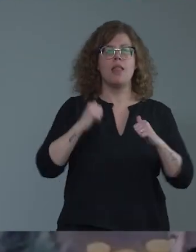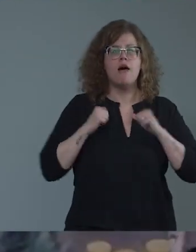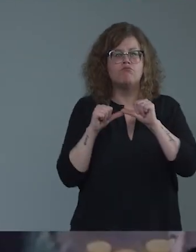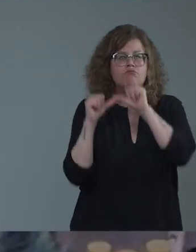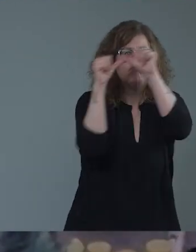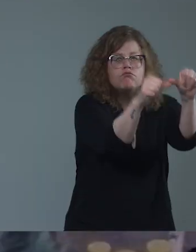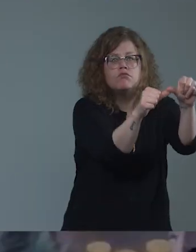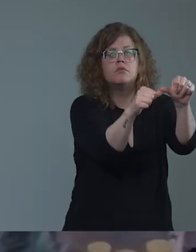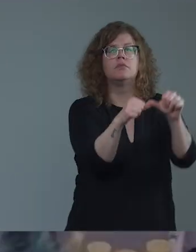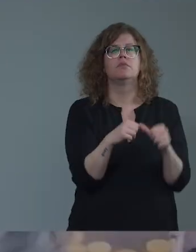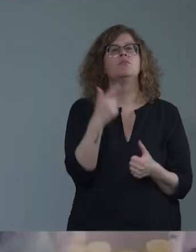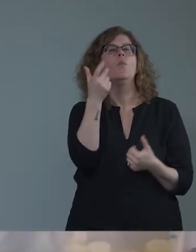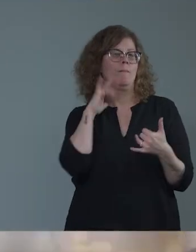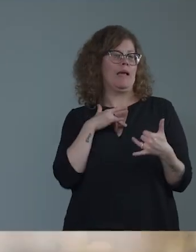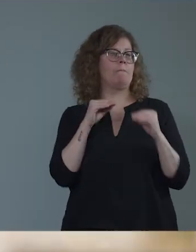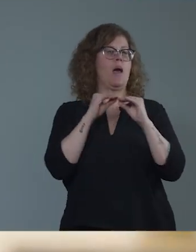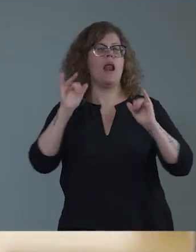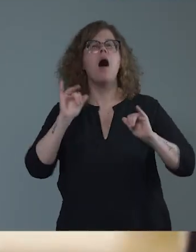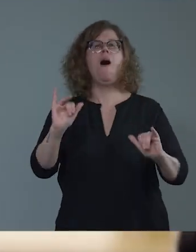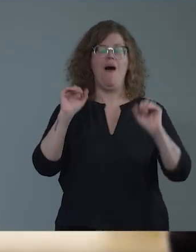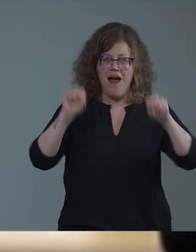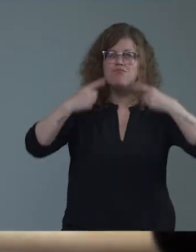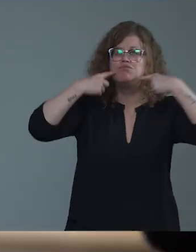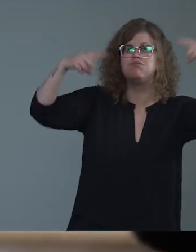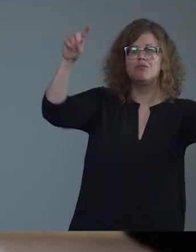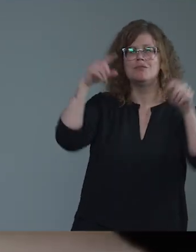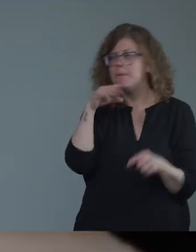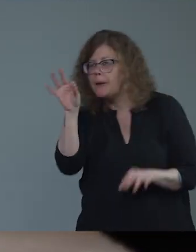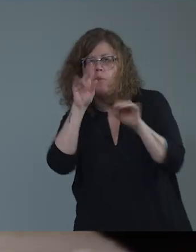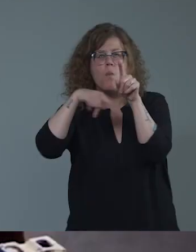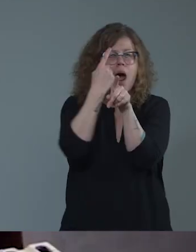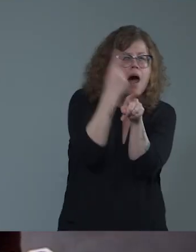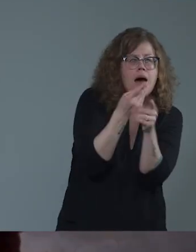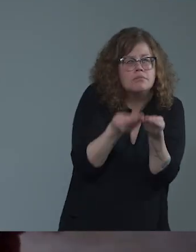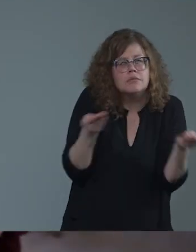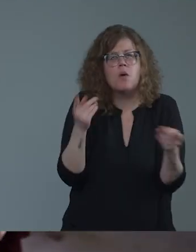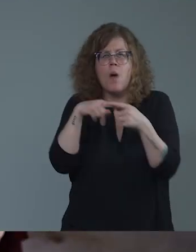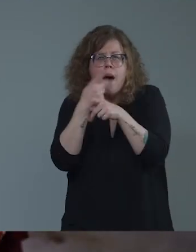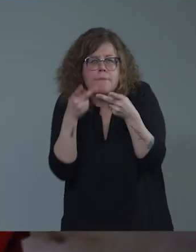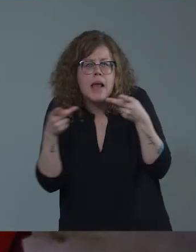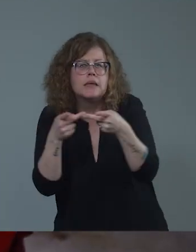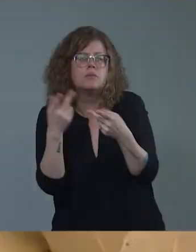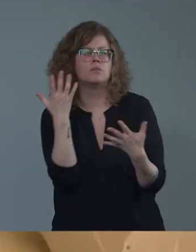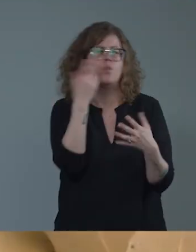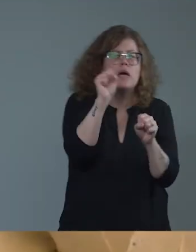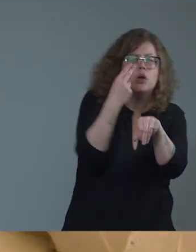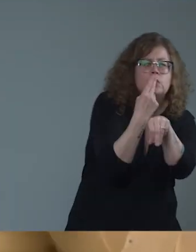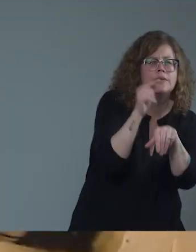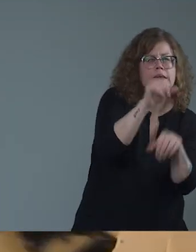That's the best way to go about it, basically, is, you're not necessarily always going to meet it,